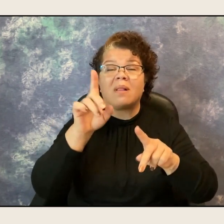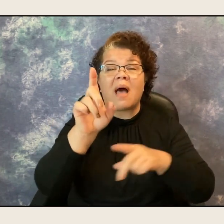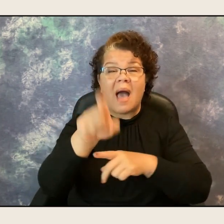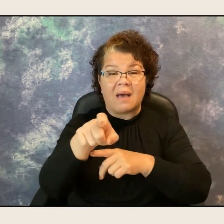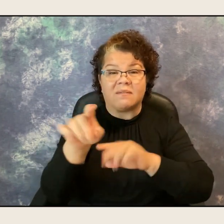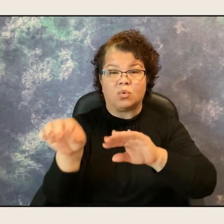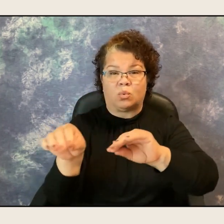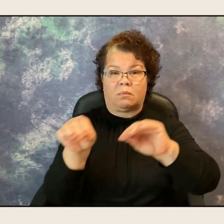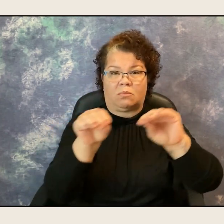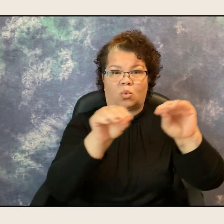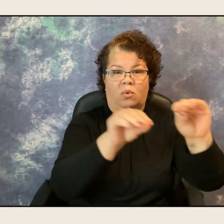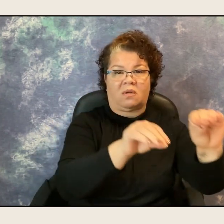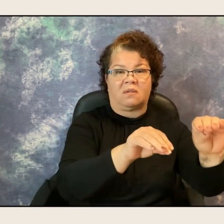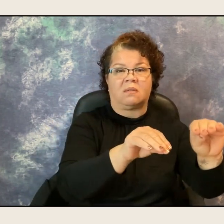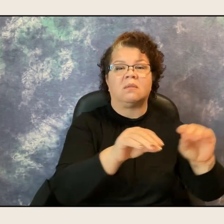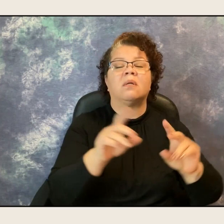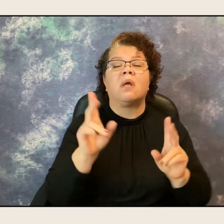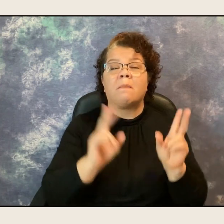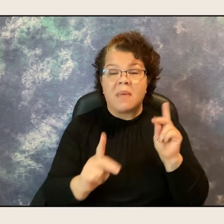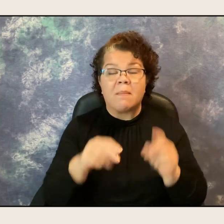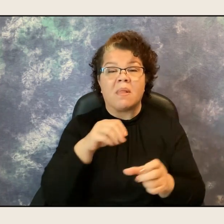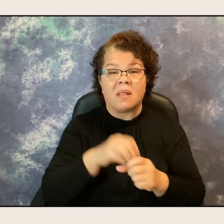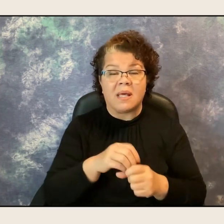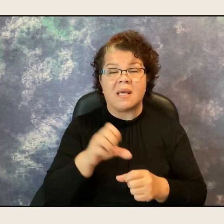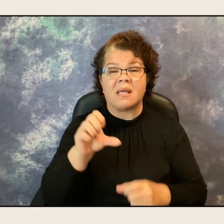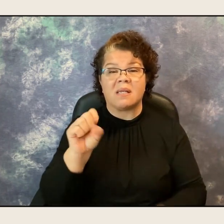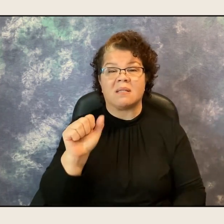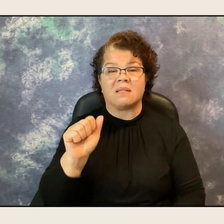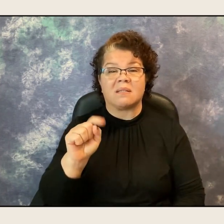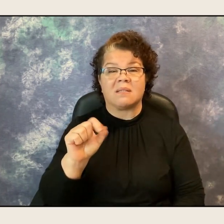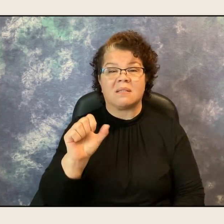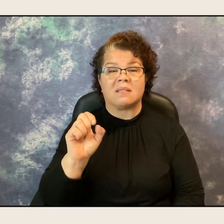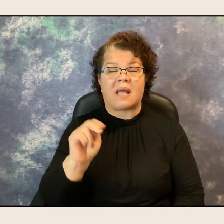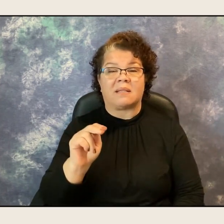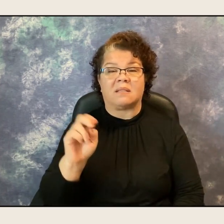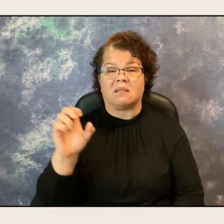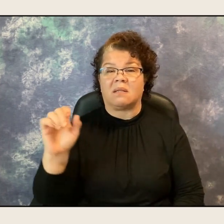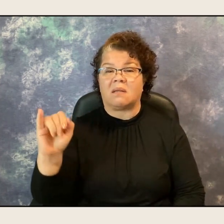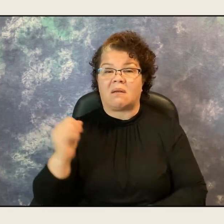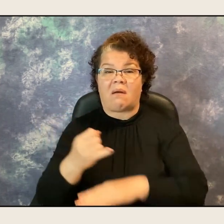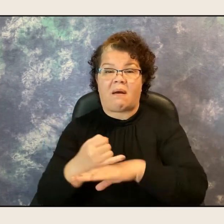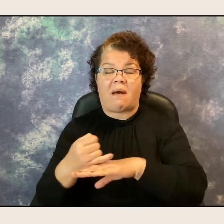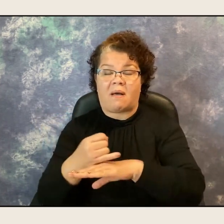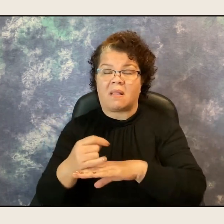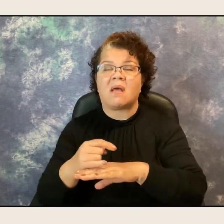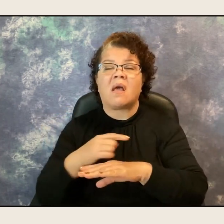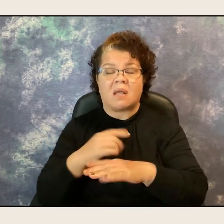People in Staten Island, for example, post-Sandy in certain parts of that space